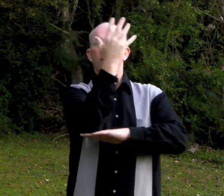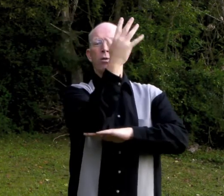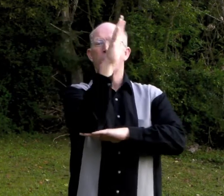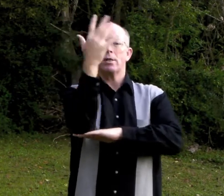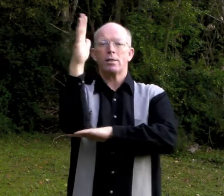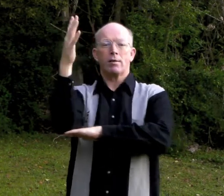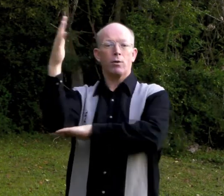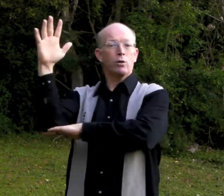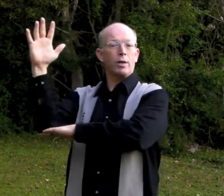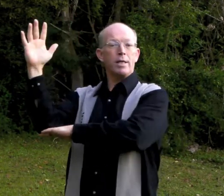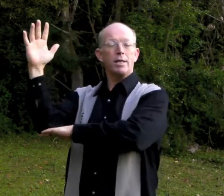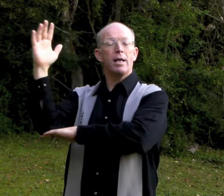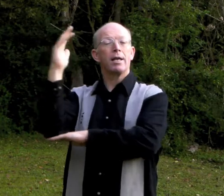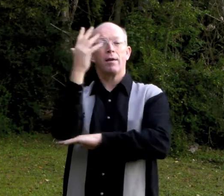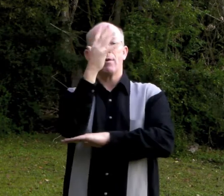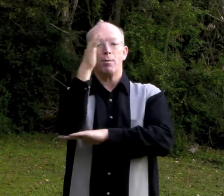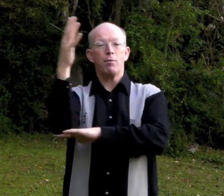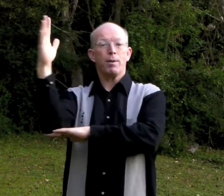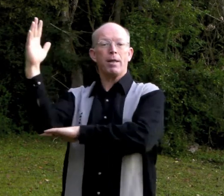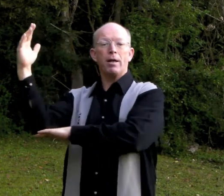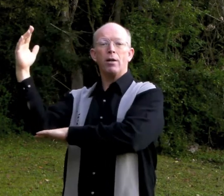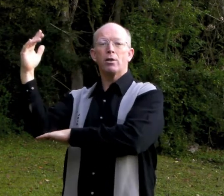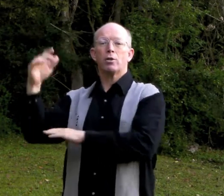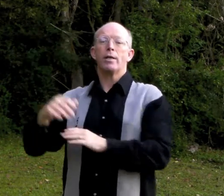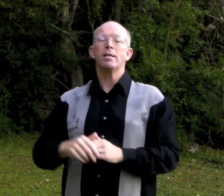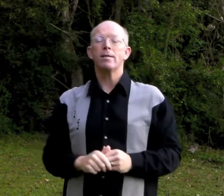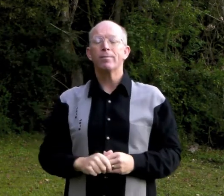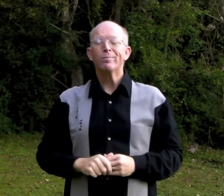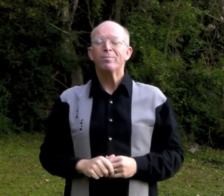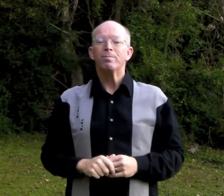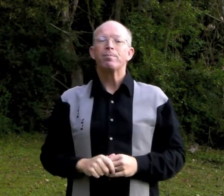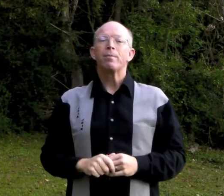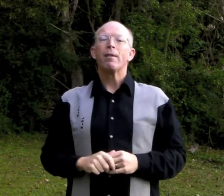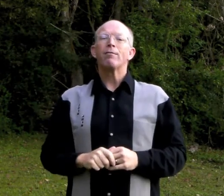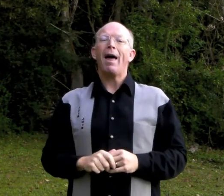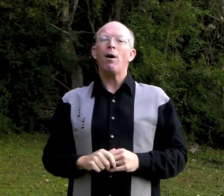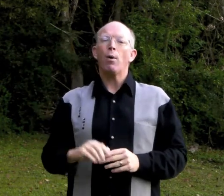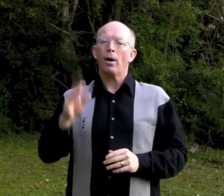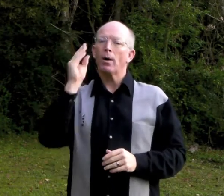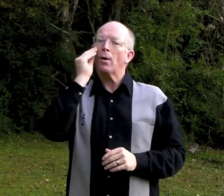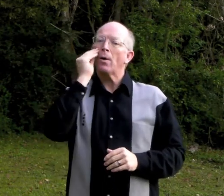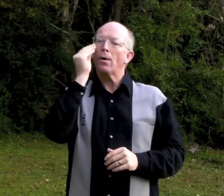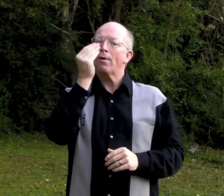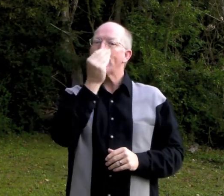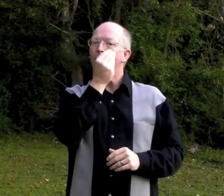You can do several TREES. Give it a movement there. TREES FLOWER